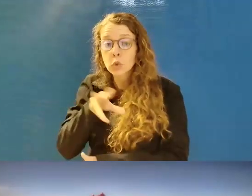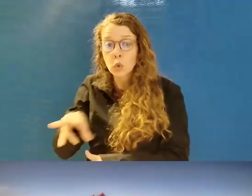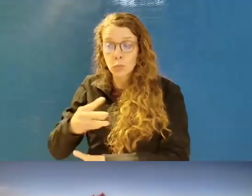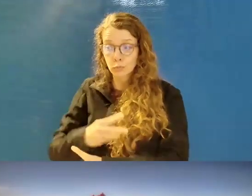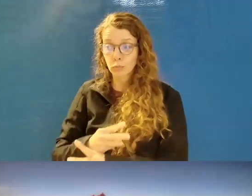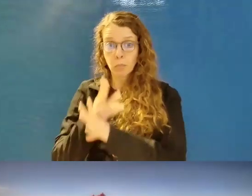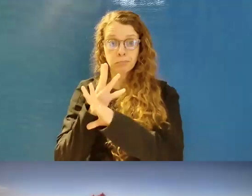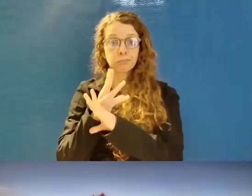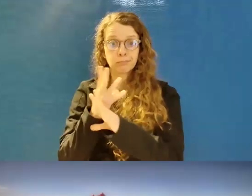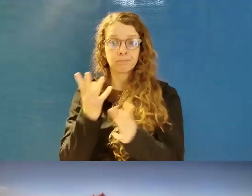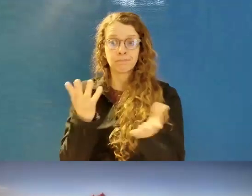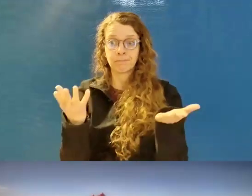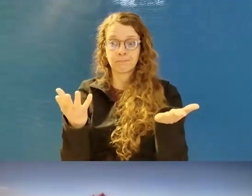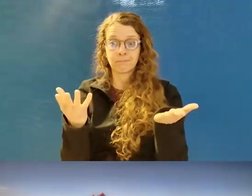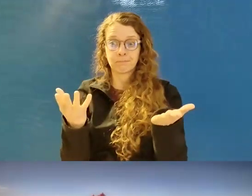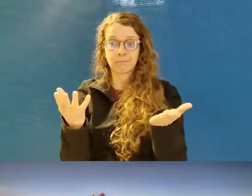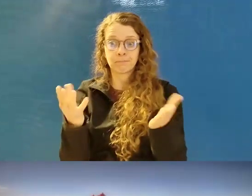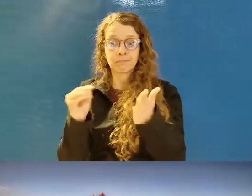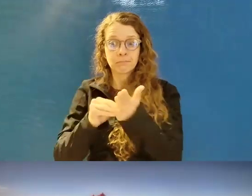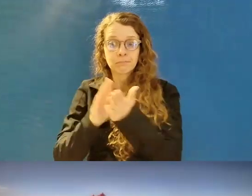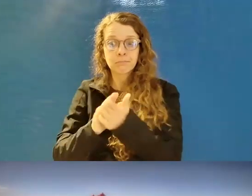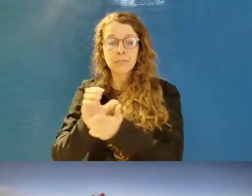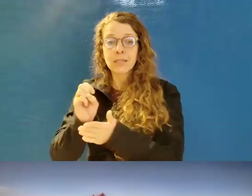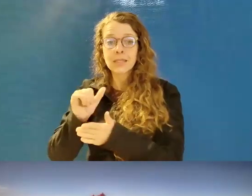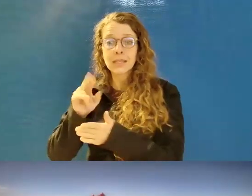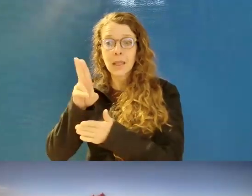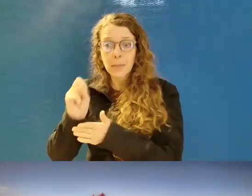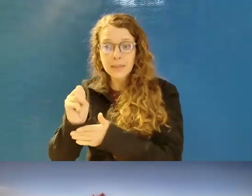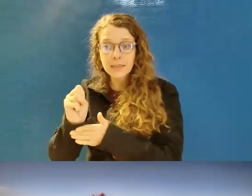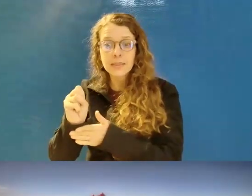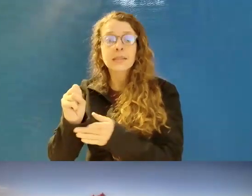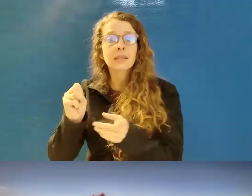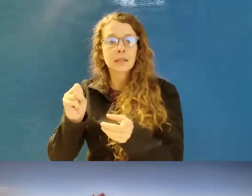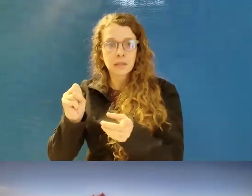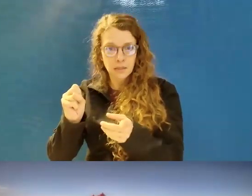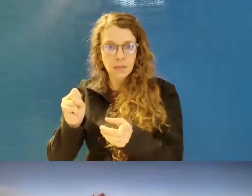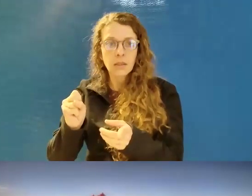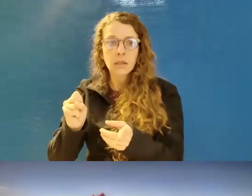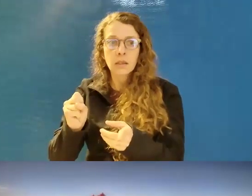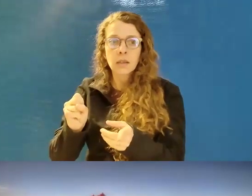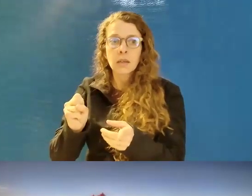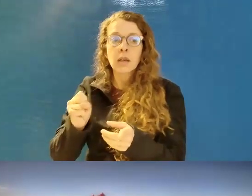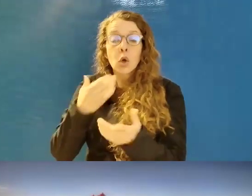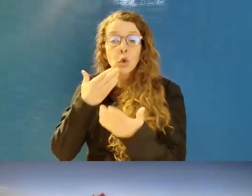and you put it on your syllabus. A great thing to do is to make an announcement,